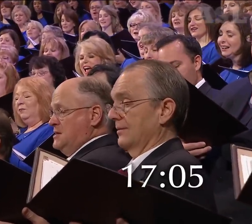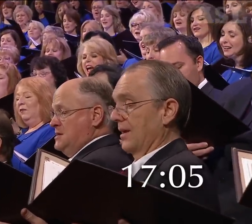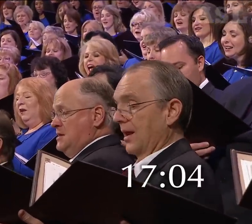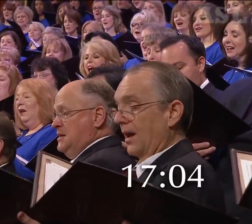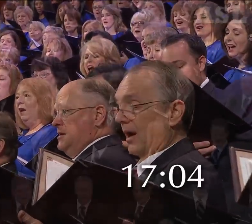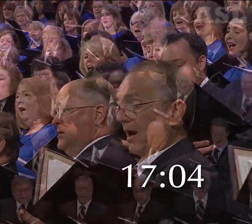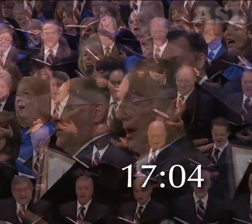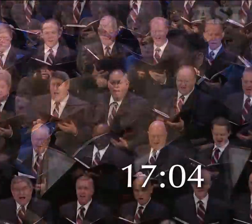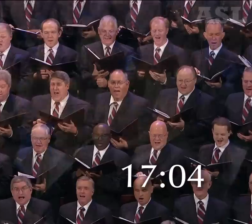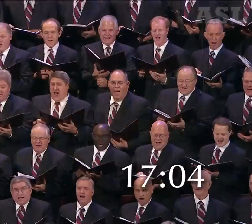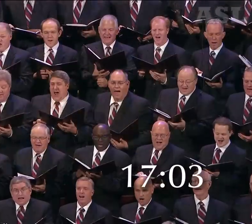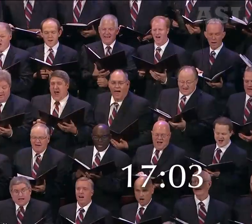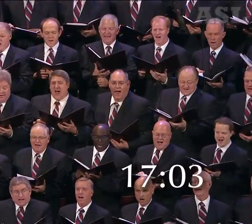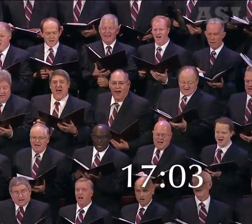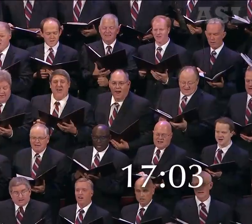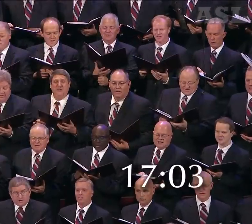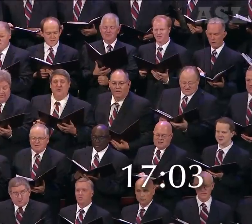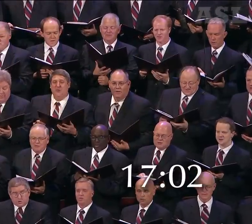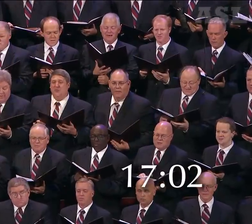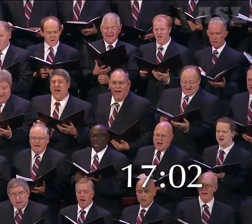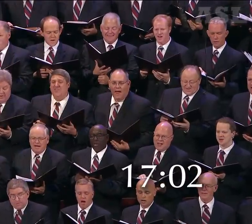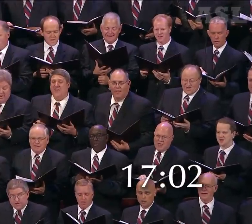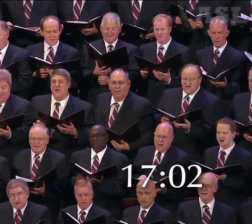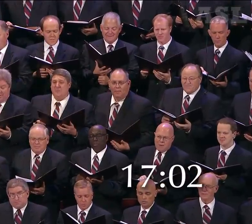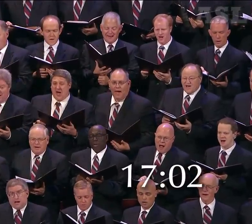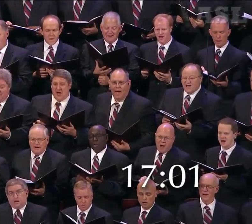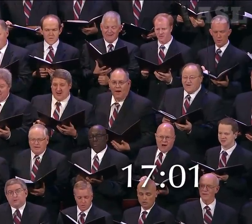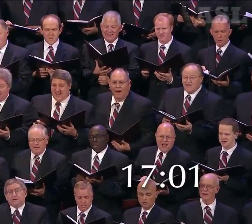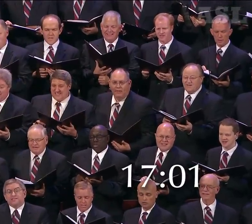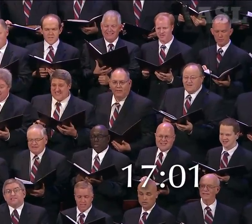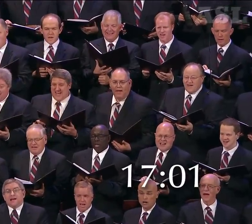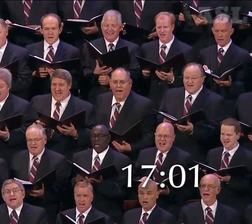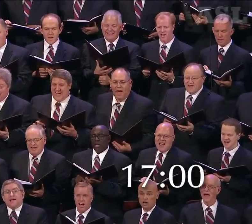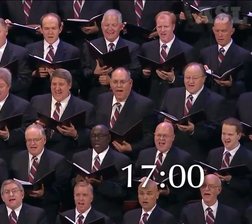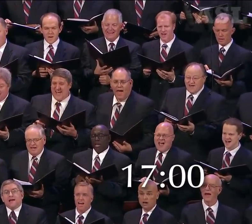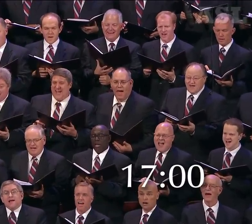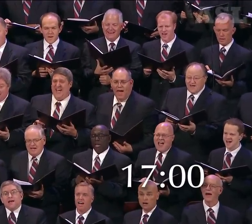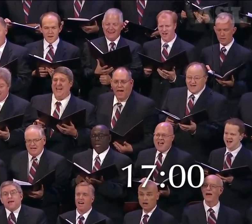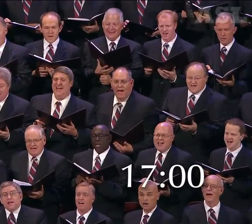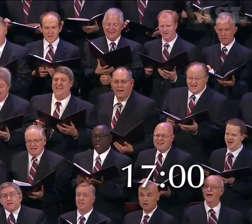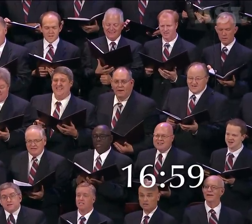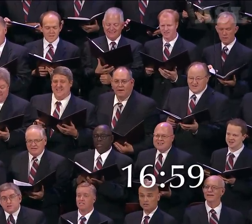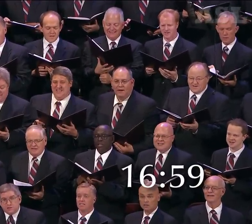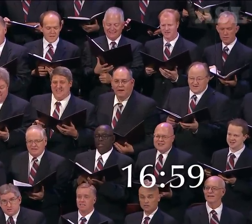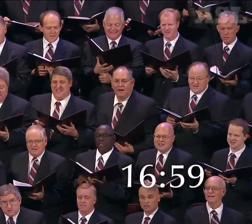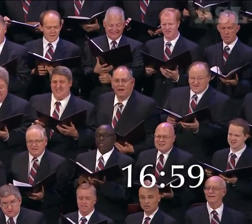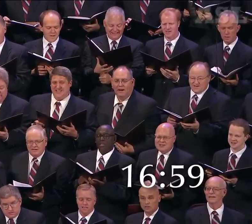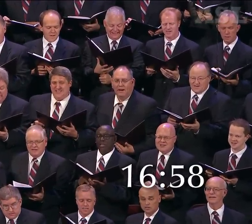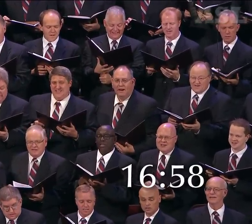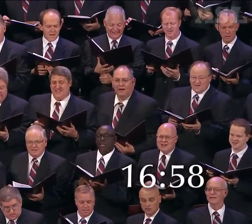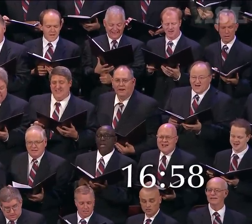THIS IS THE ENGLISH CLOSED CAPTION CHANNEL OF THE CHURCH OF JESUS CHRIST OF LATTER-DAY SAINTS.